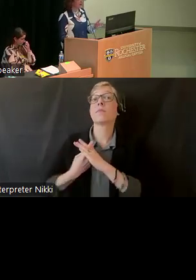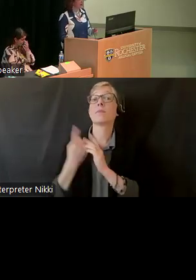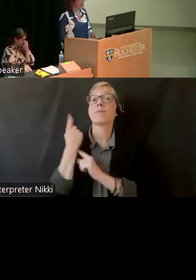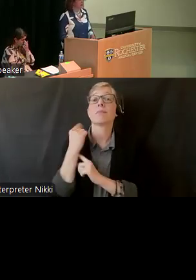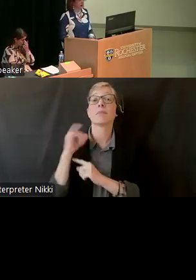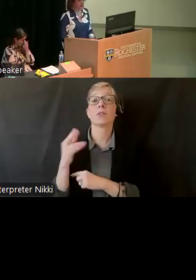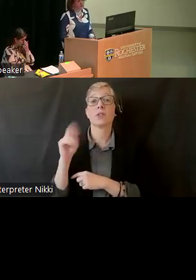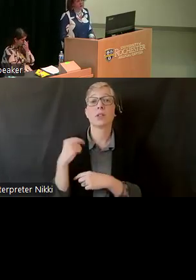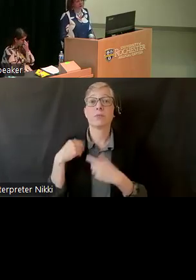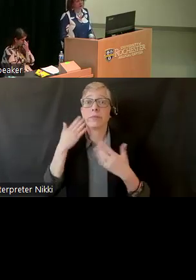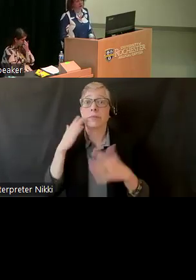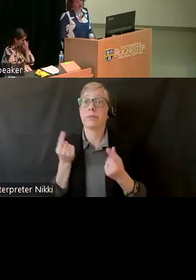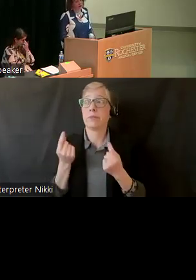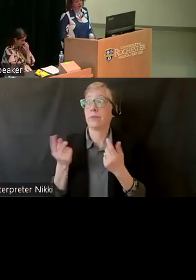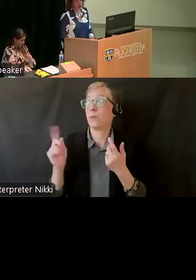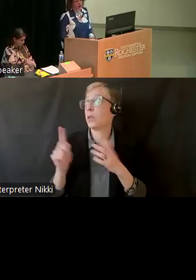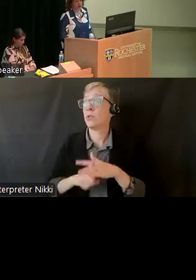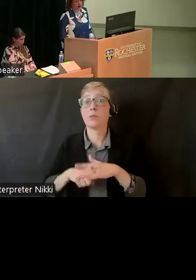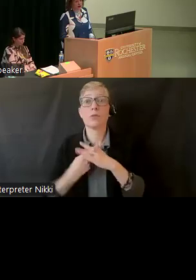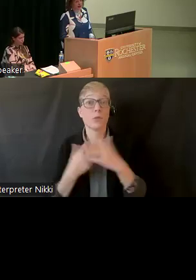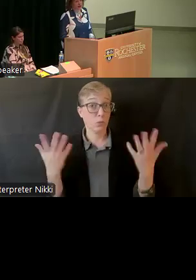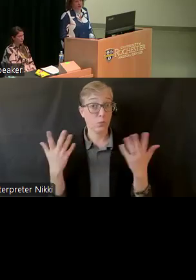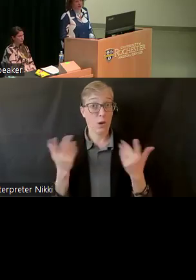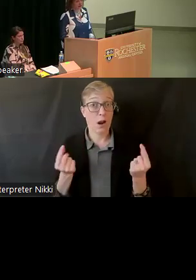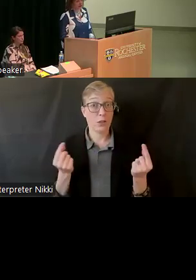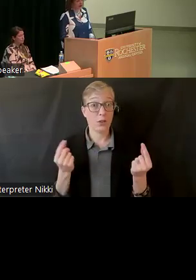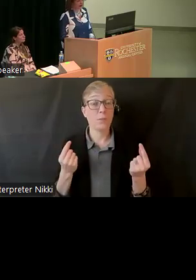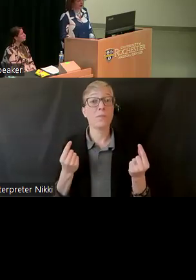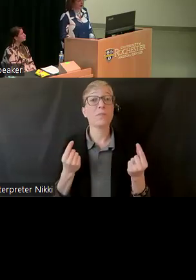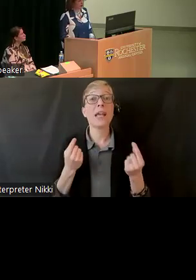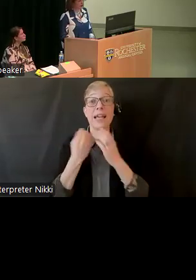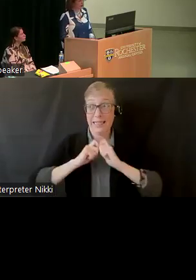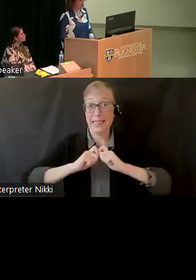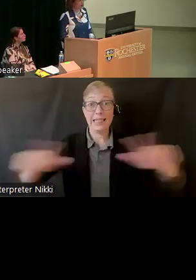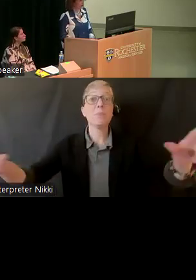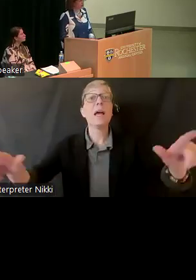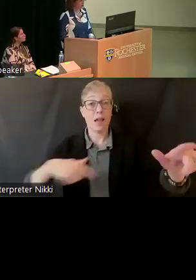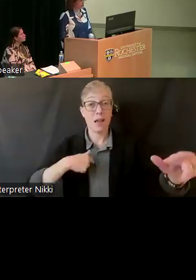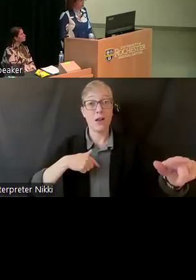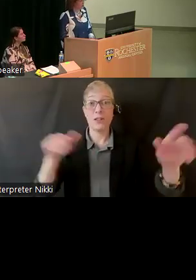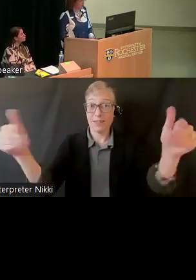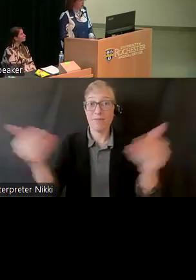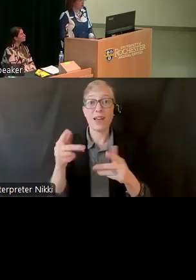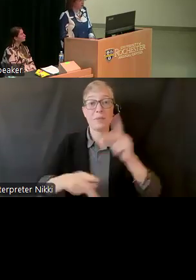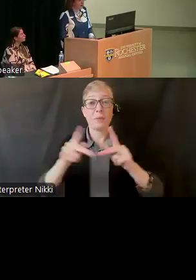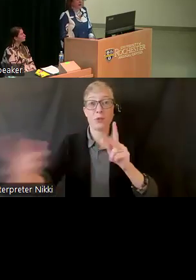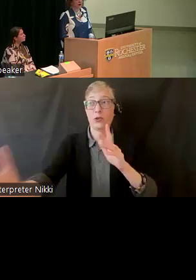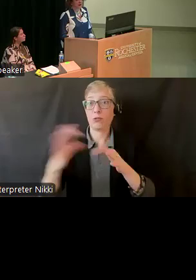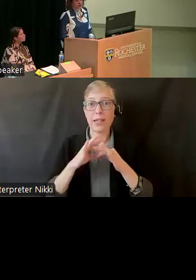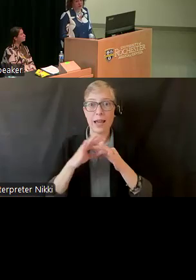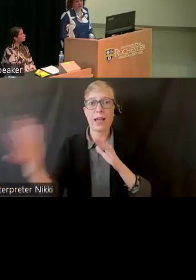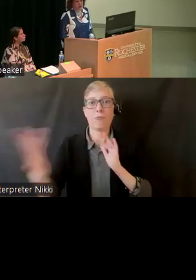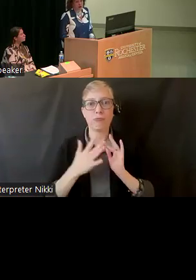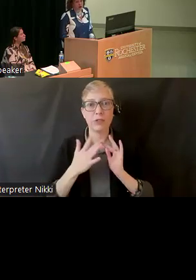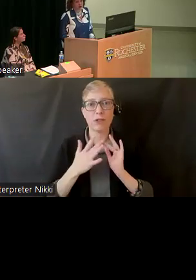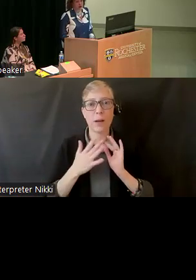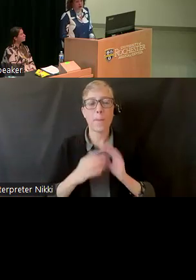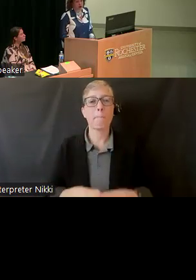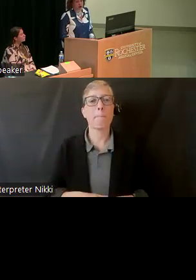email and invited people to um connect with me and um just tell me what what they felt uh wellness or